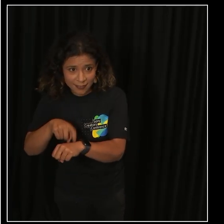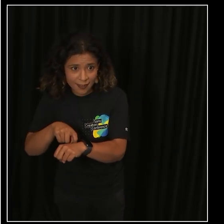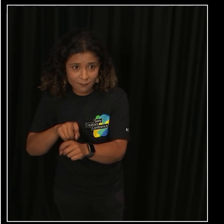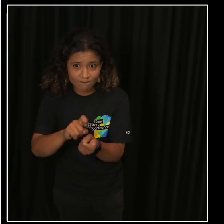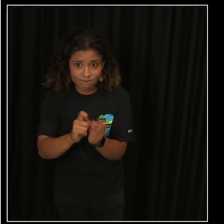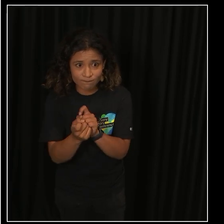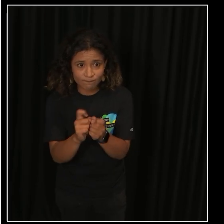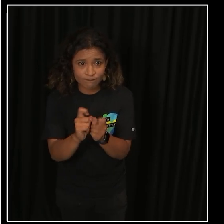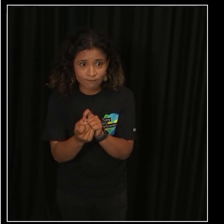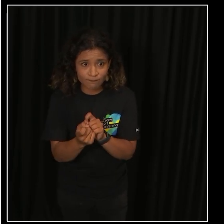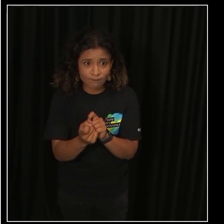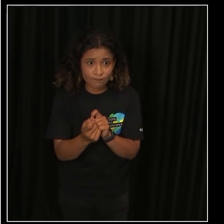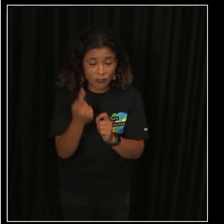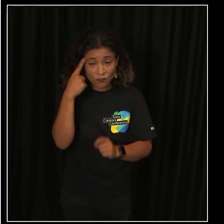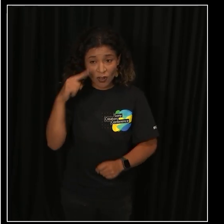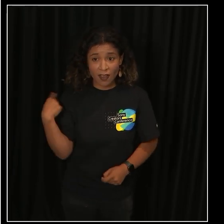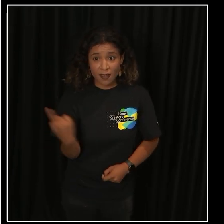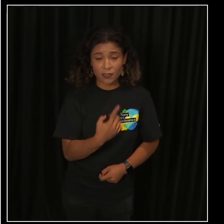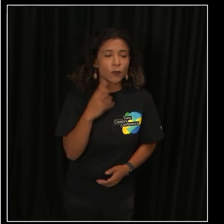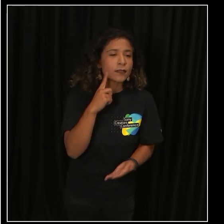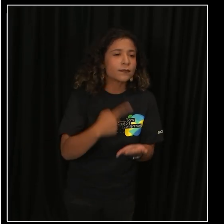First, I want to talk about off-line rendering.